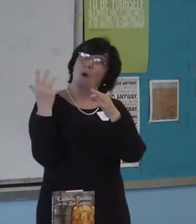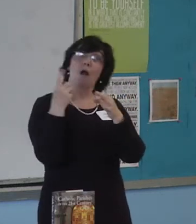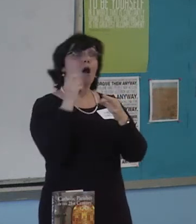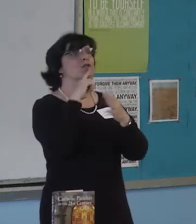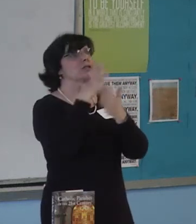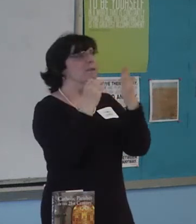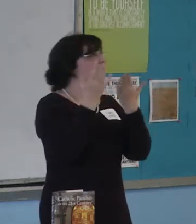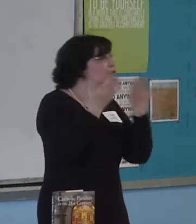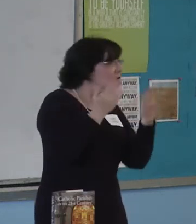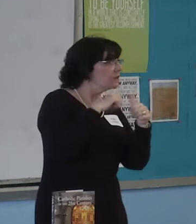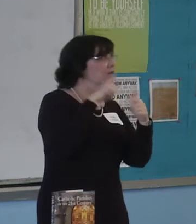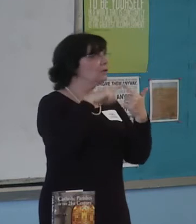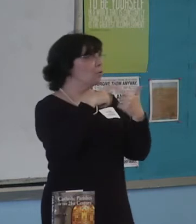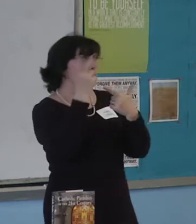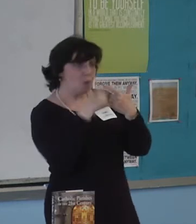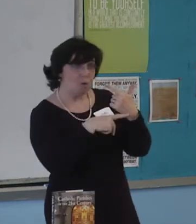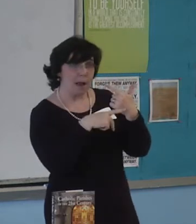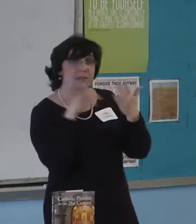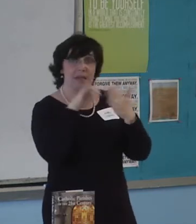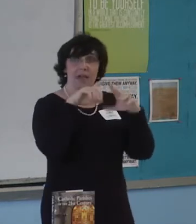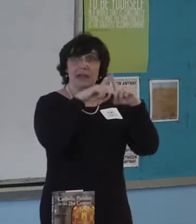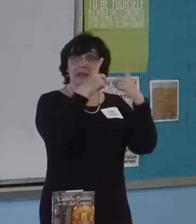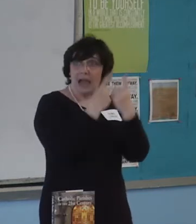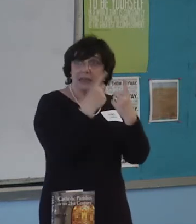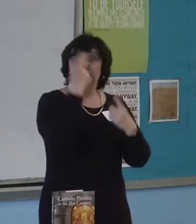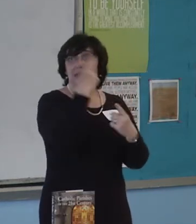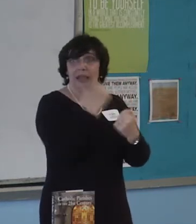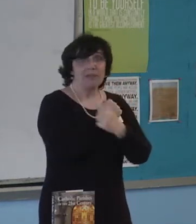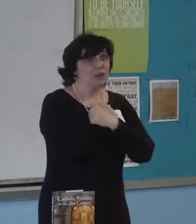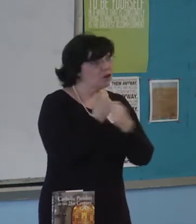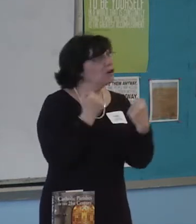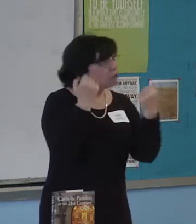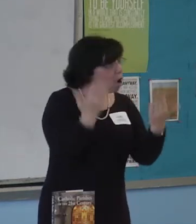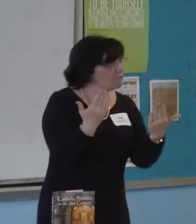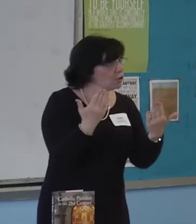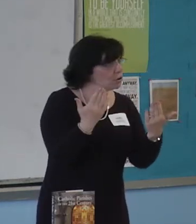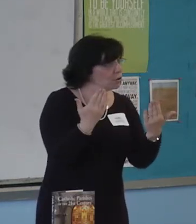or programs that diocese, Catholic Charities offer. Now throughout this